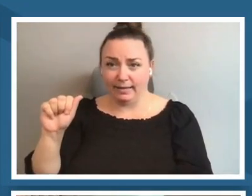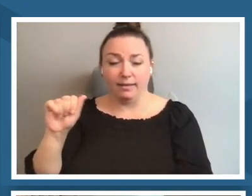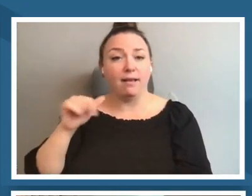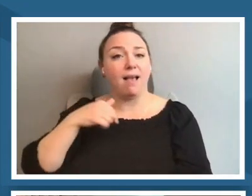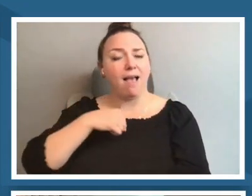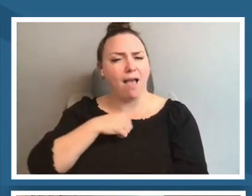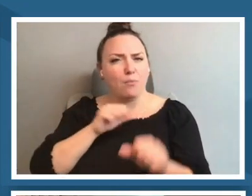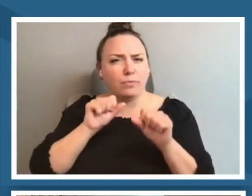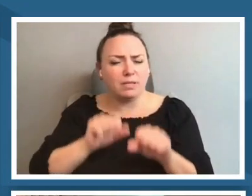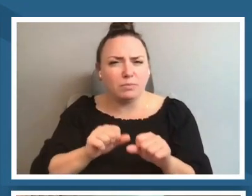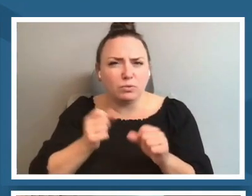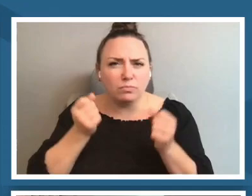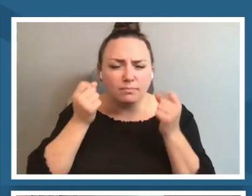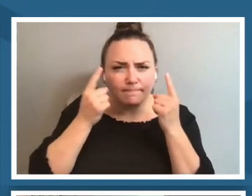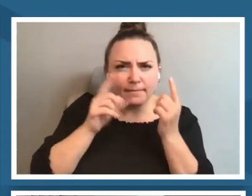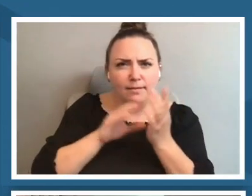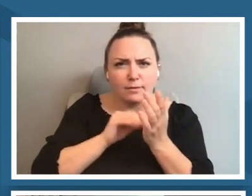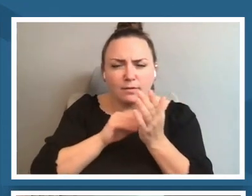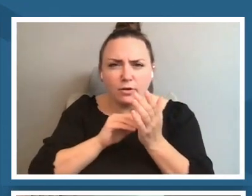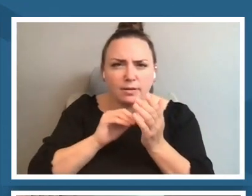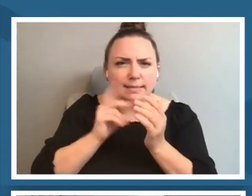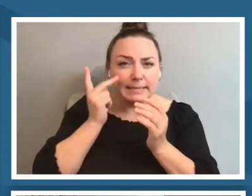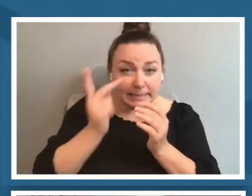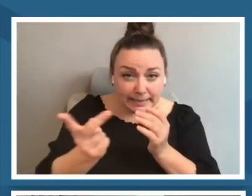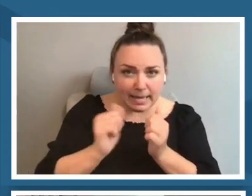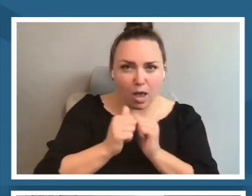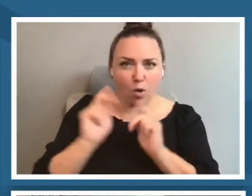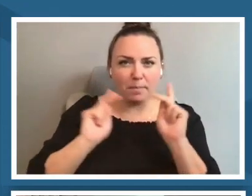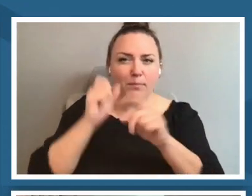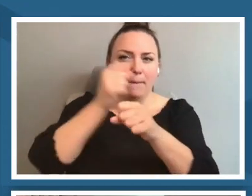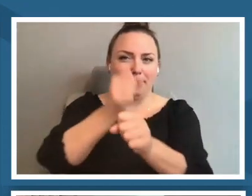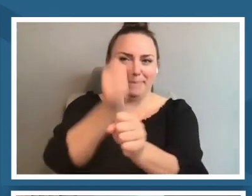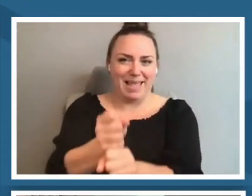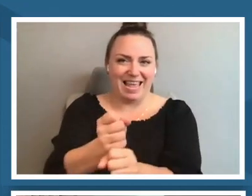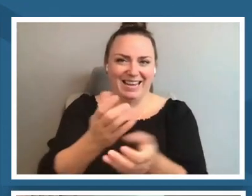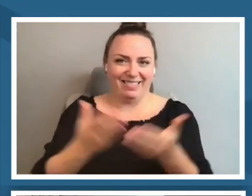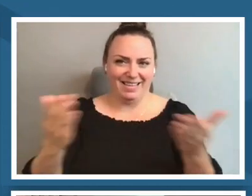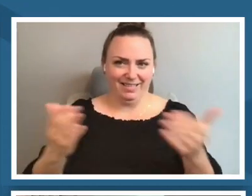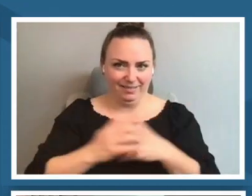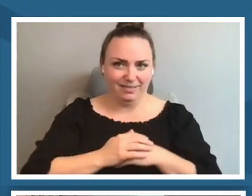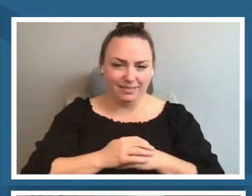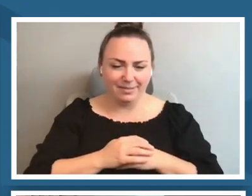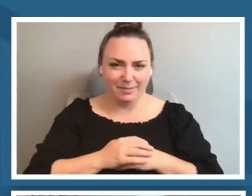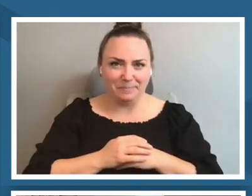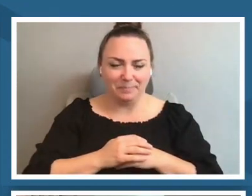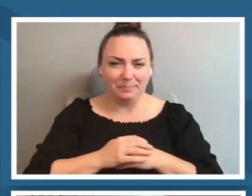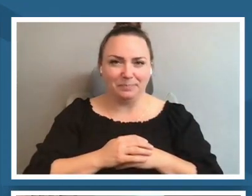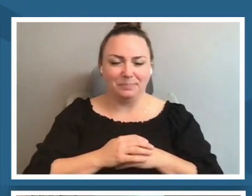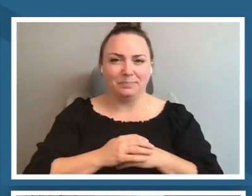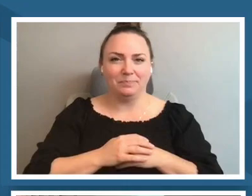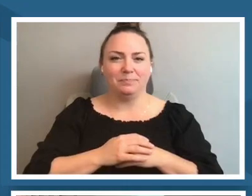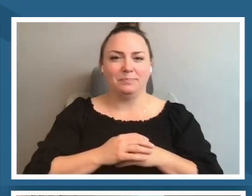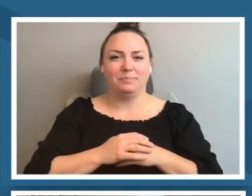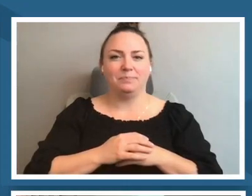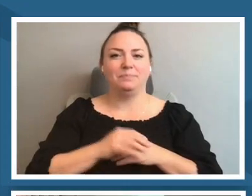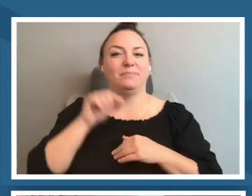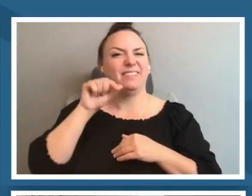making things um and it was in this context that really uh this routine